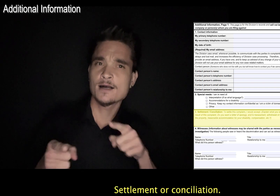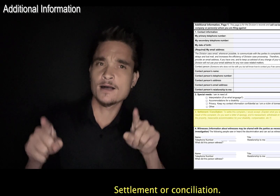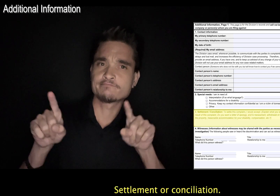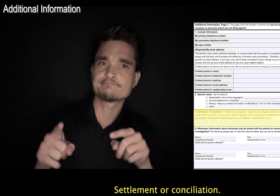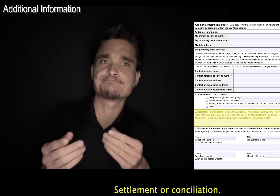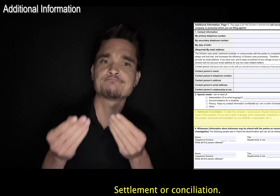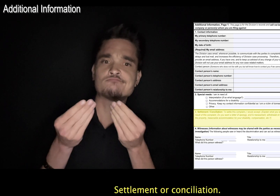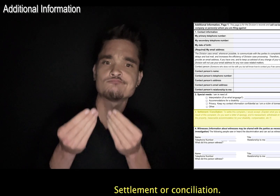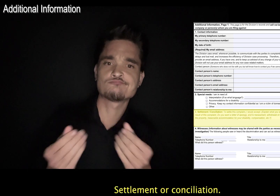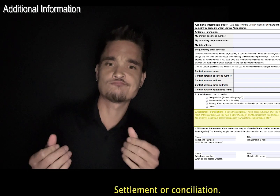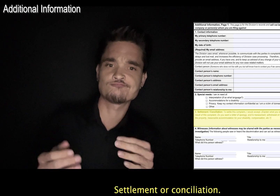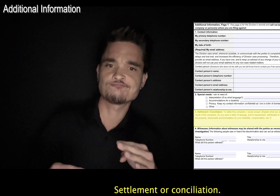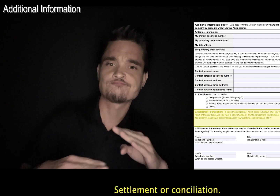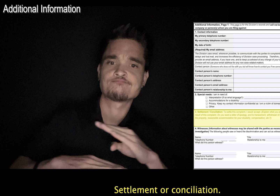Settlement or conciliation.